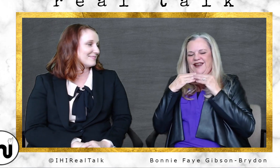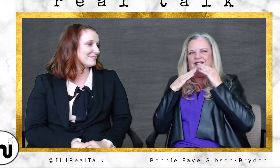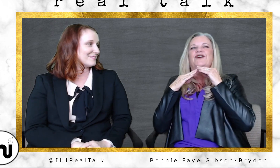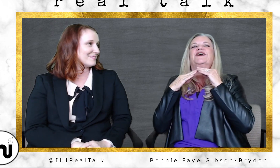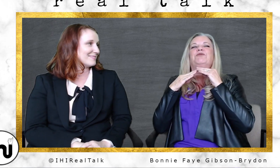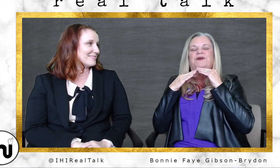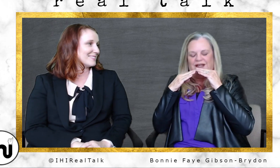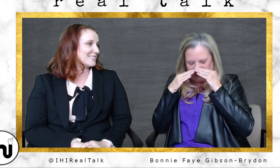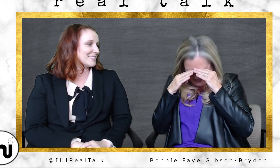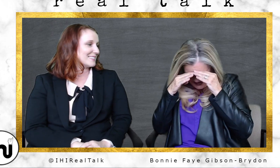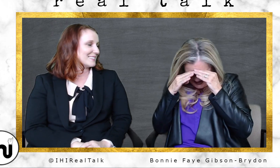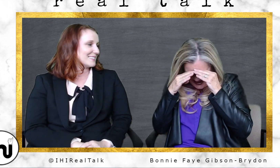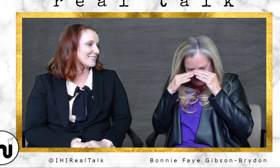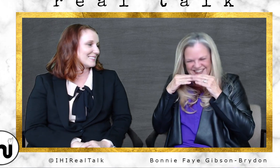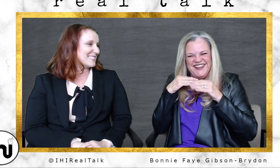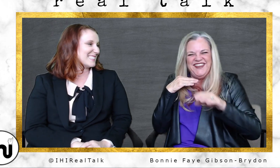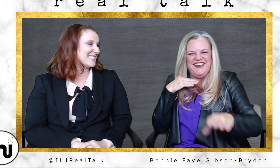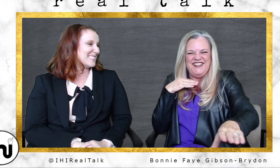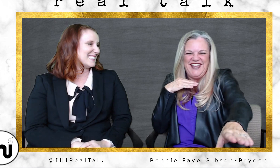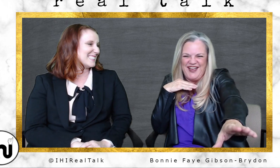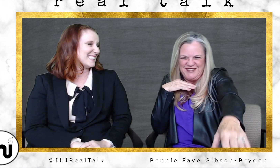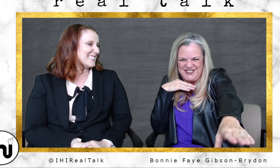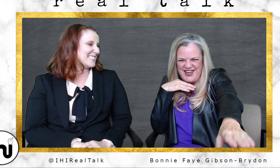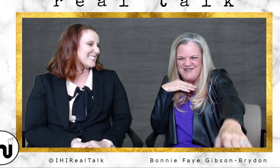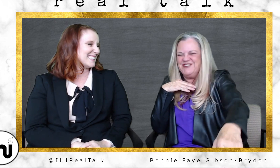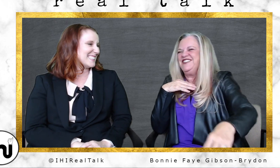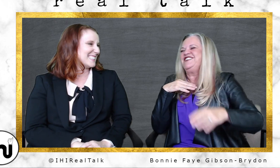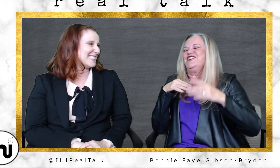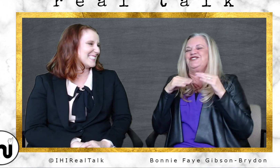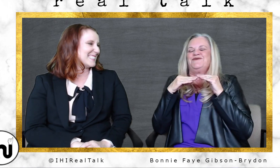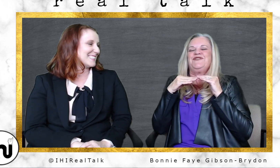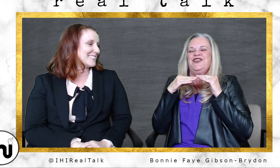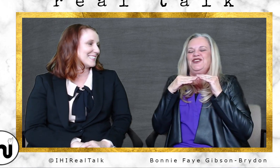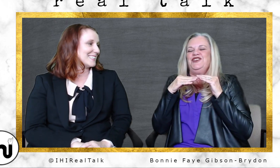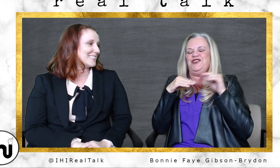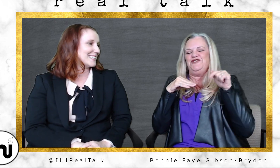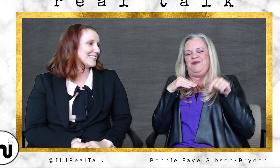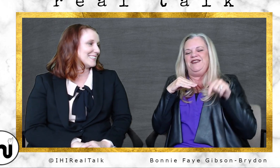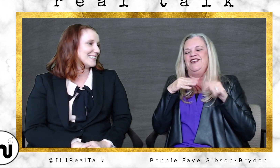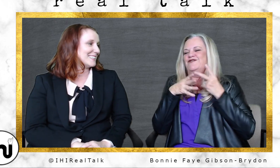I look up, and I go back down. And he taps the table. He goes, "You've been here for